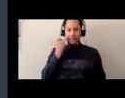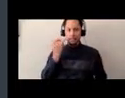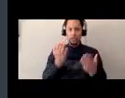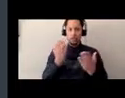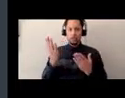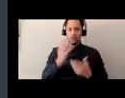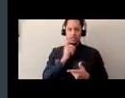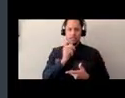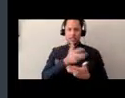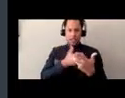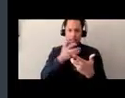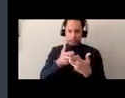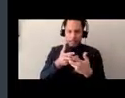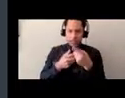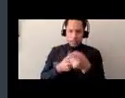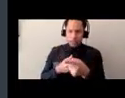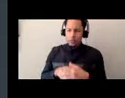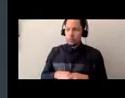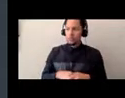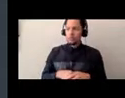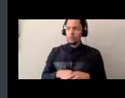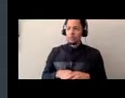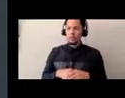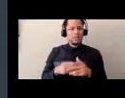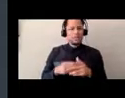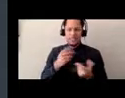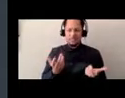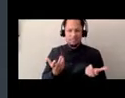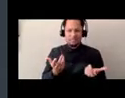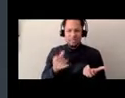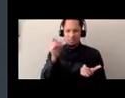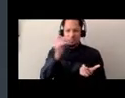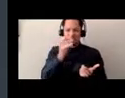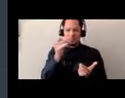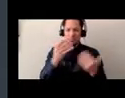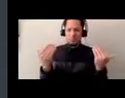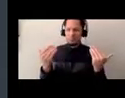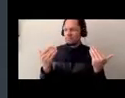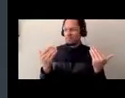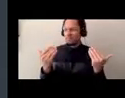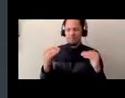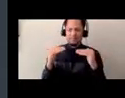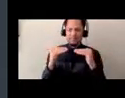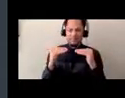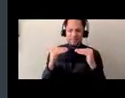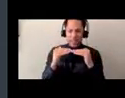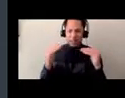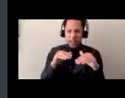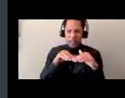equal access doesn't really matter as much as it could.